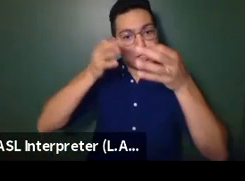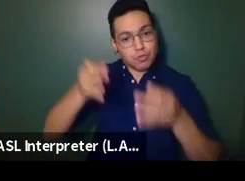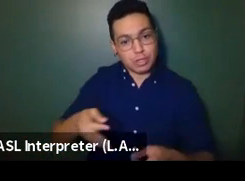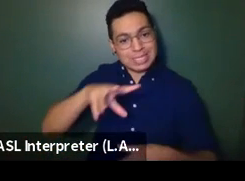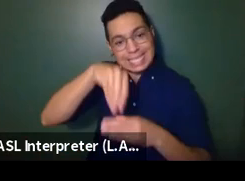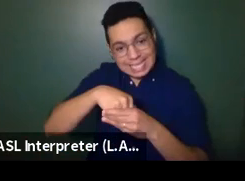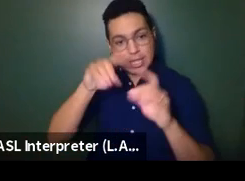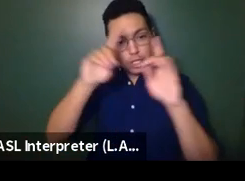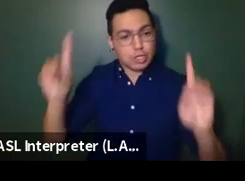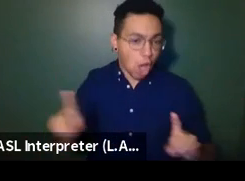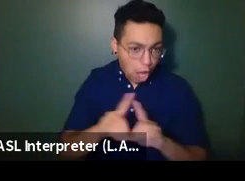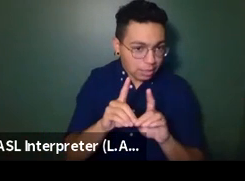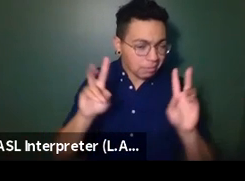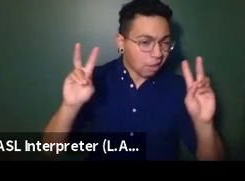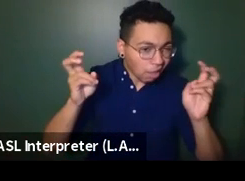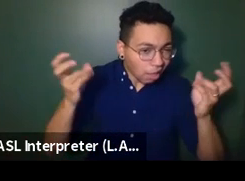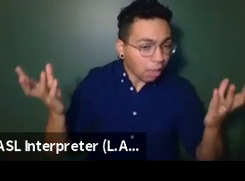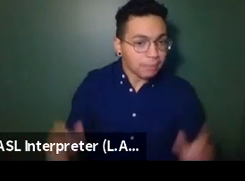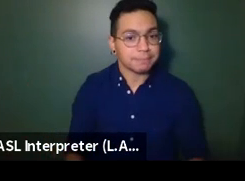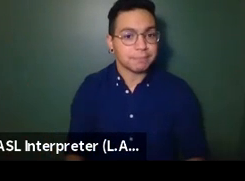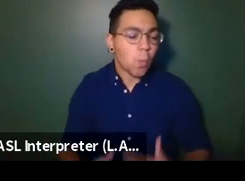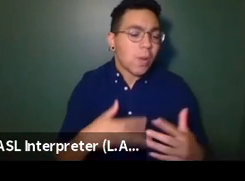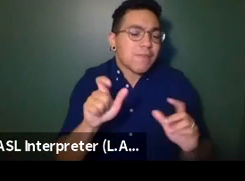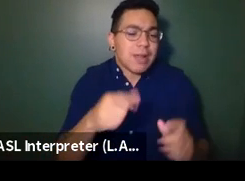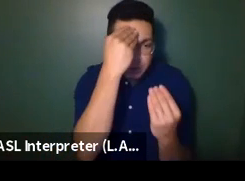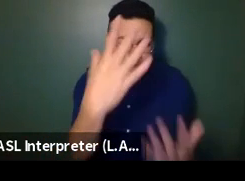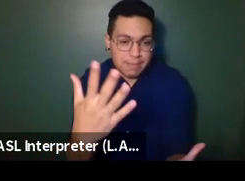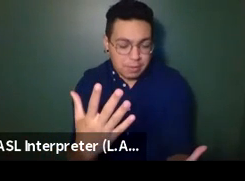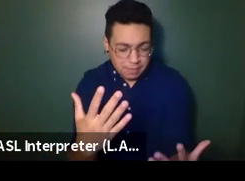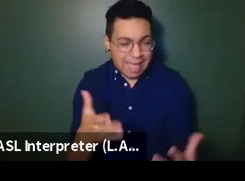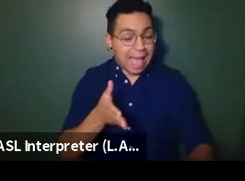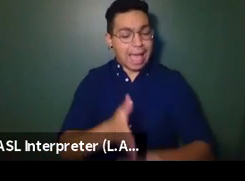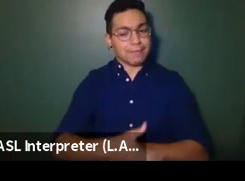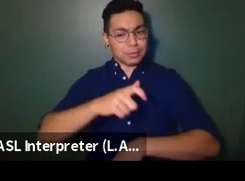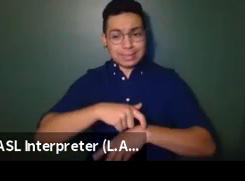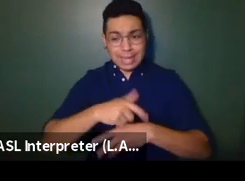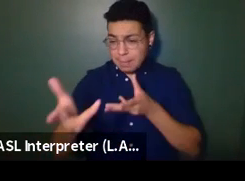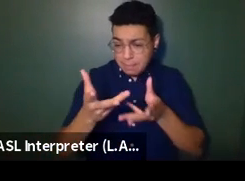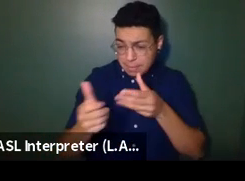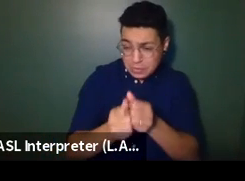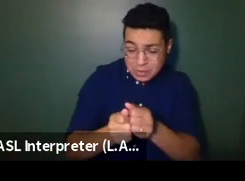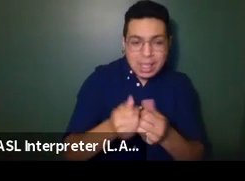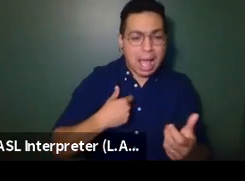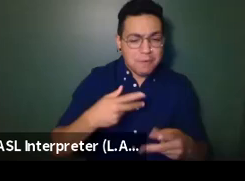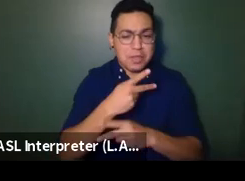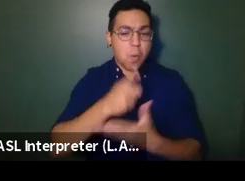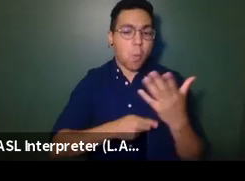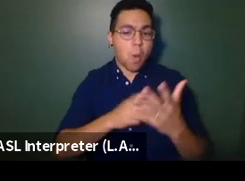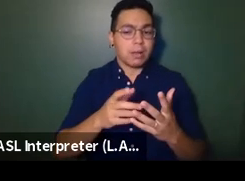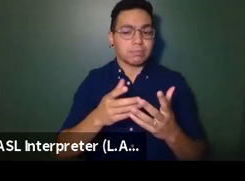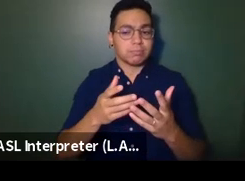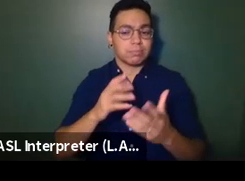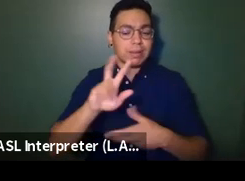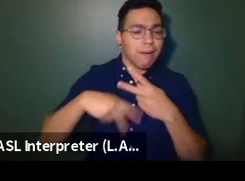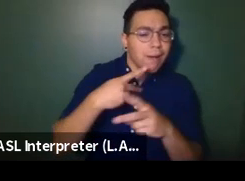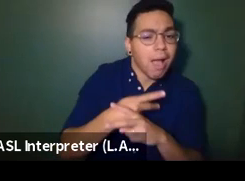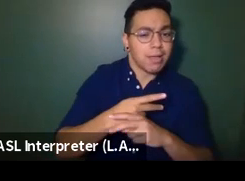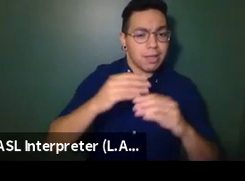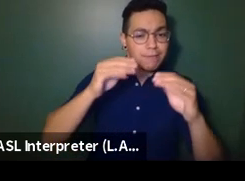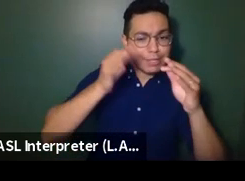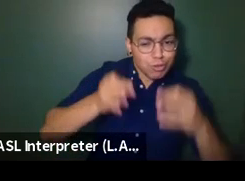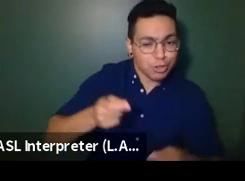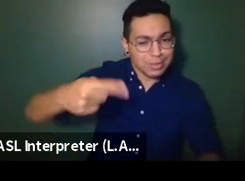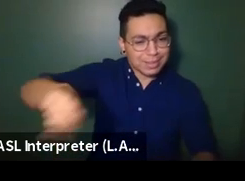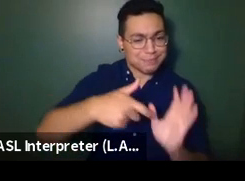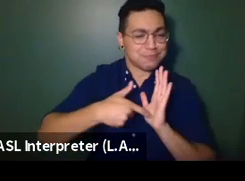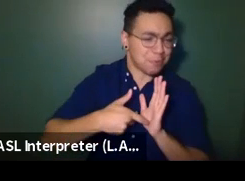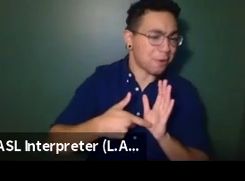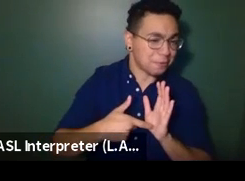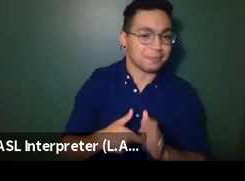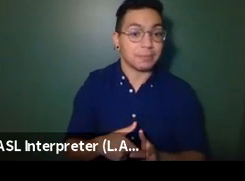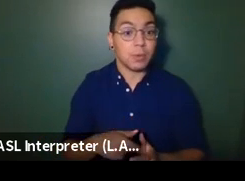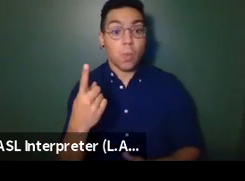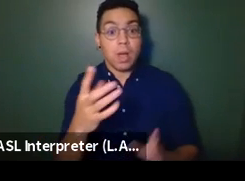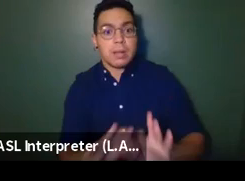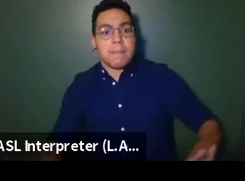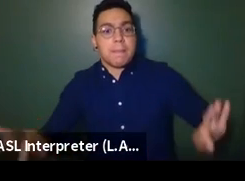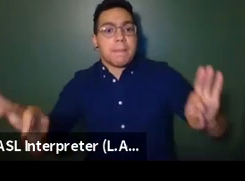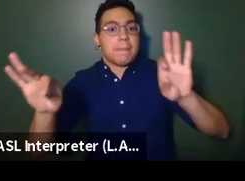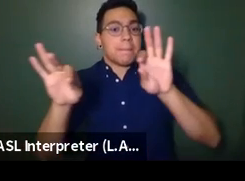Katherine Livick - ESD 112: Whatever I need to tell them, I'll know after a while, what level of instruction my students need. I have a very, very important option right here that you always need to make sure you're paying attention to.